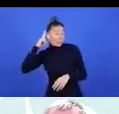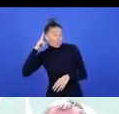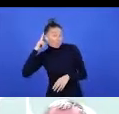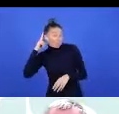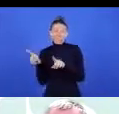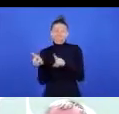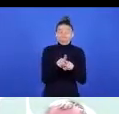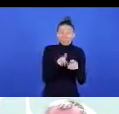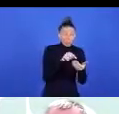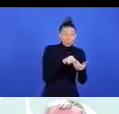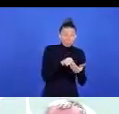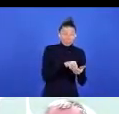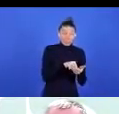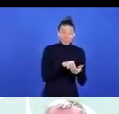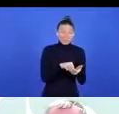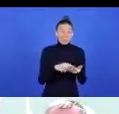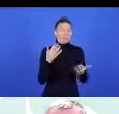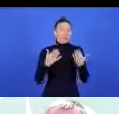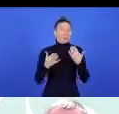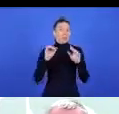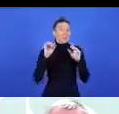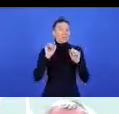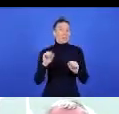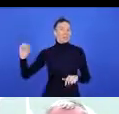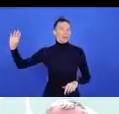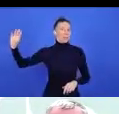possible for my cochlear implant to function like a cell phone,